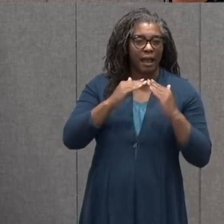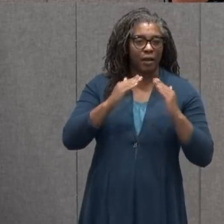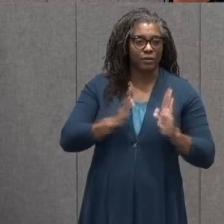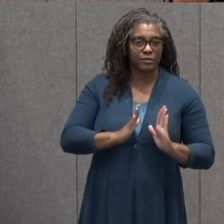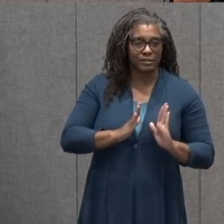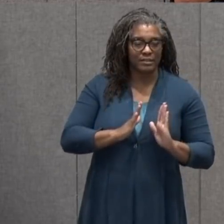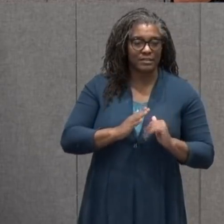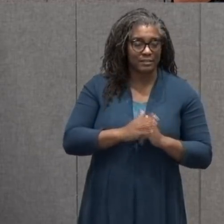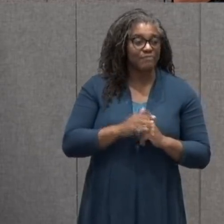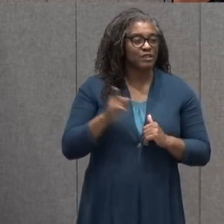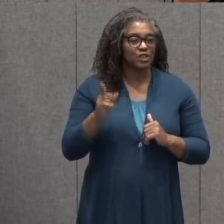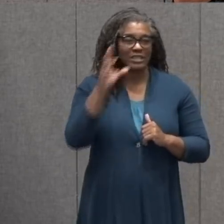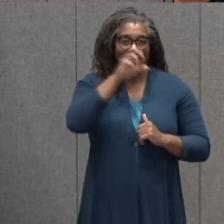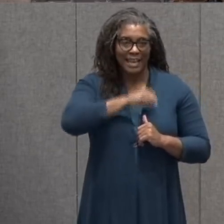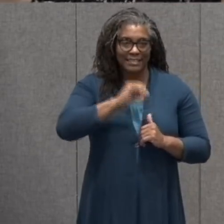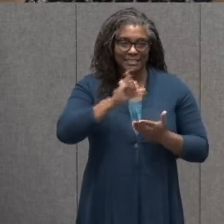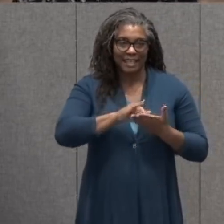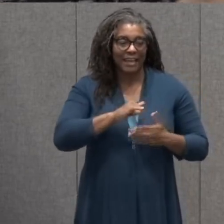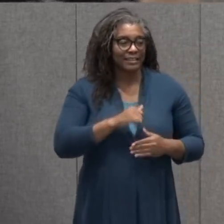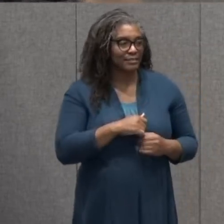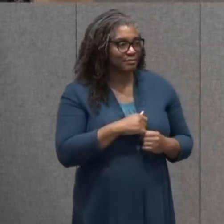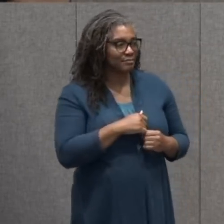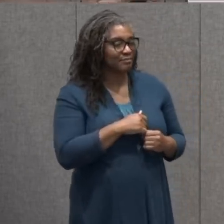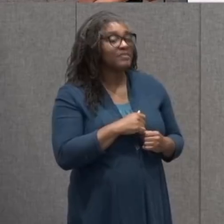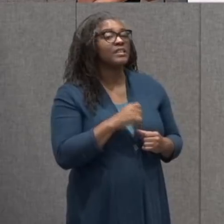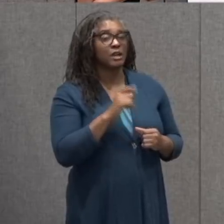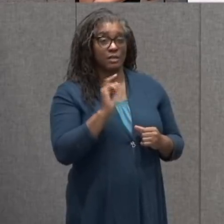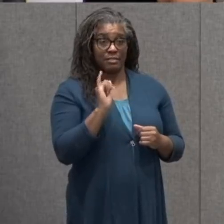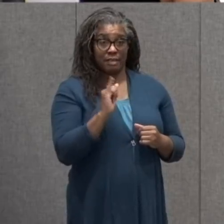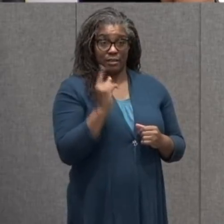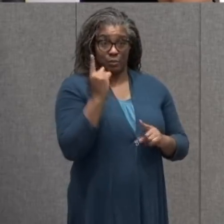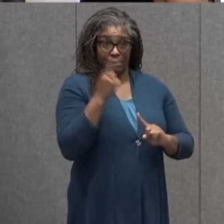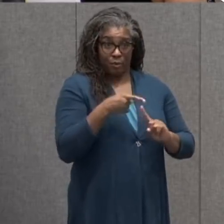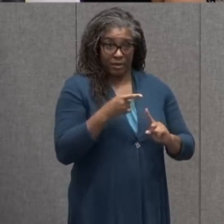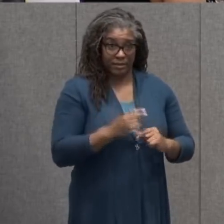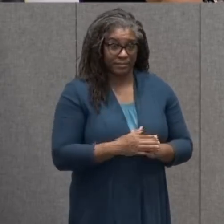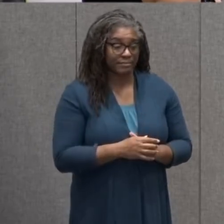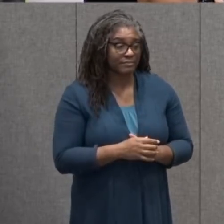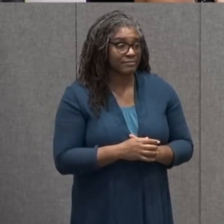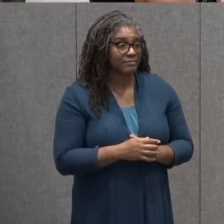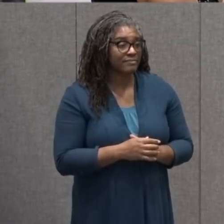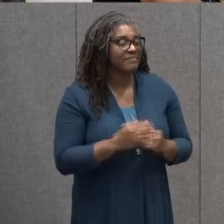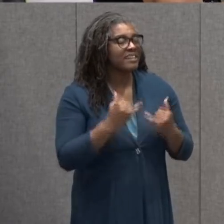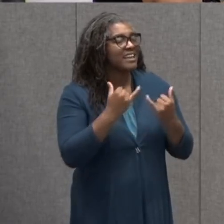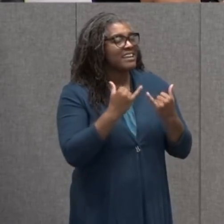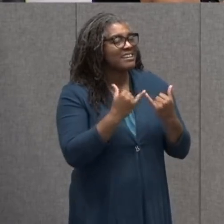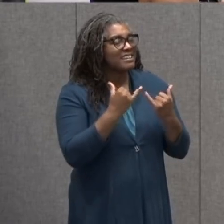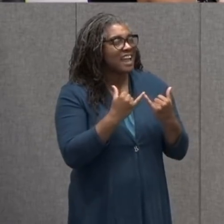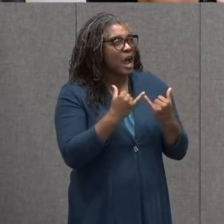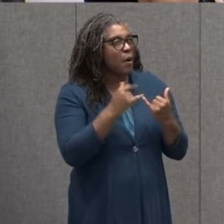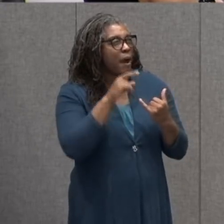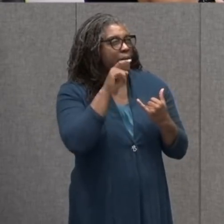Okay, and now next, I need to come up with a synonym for mechanical.